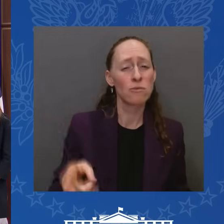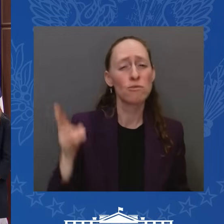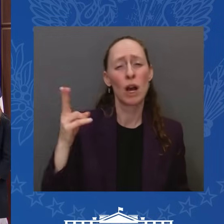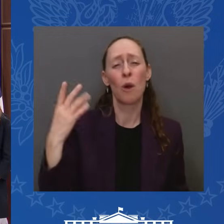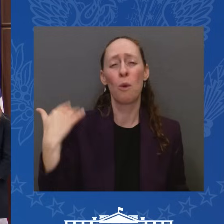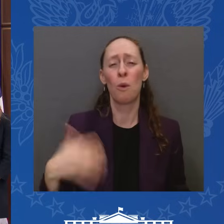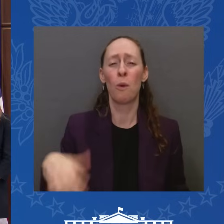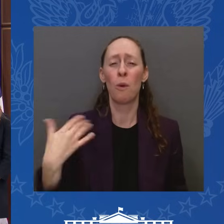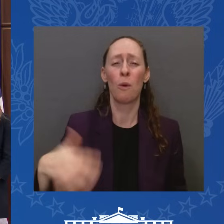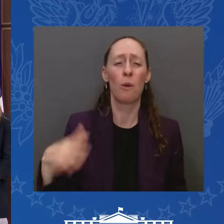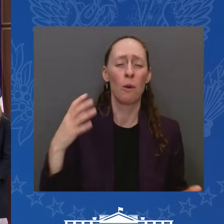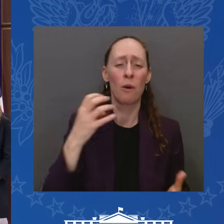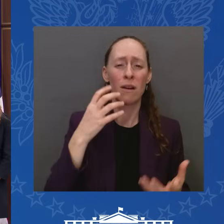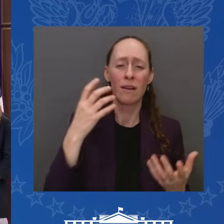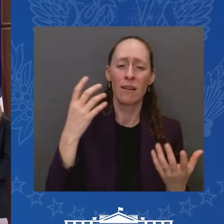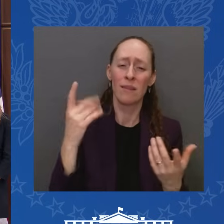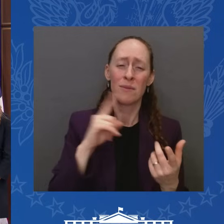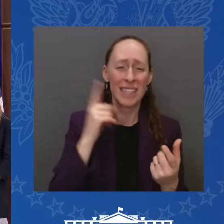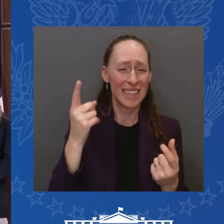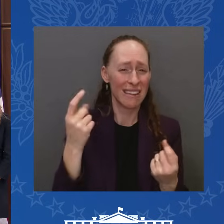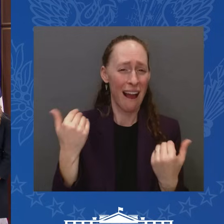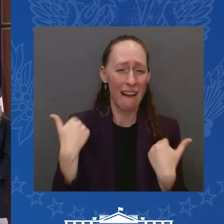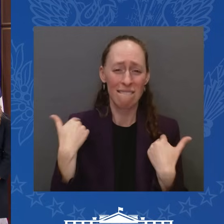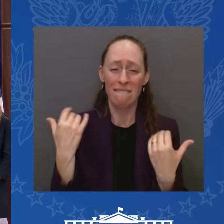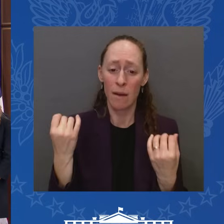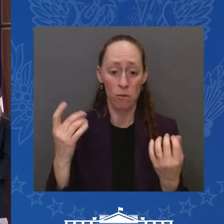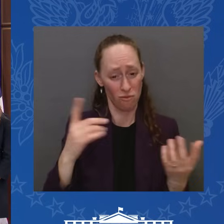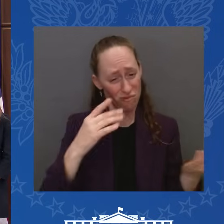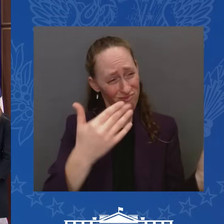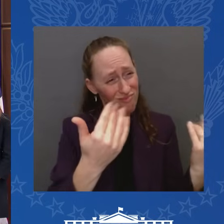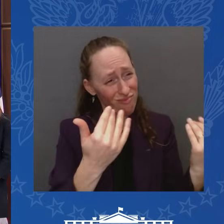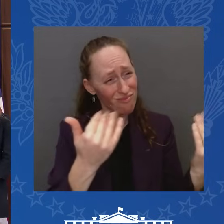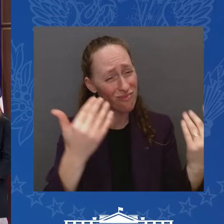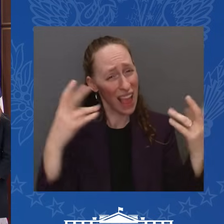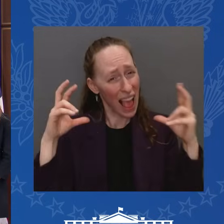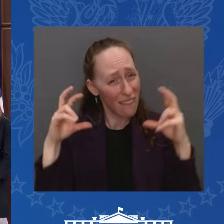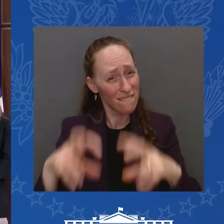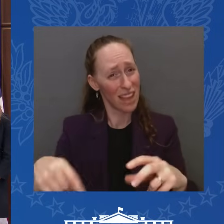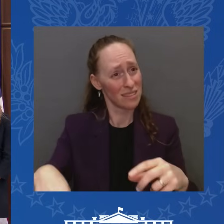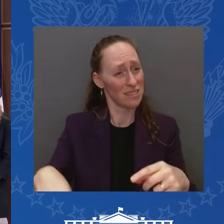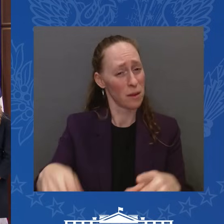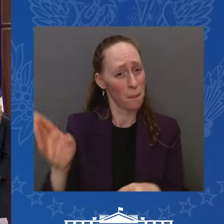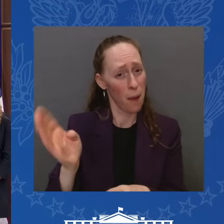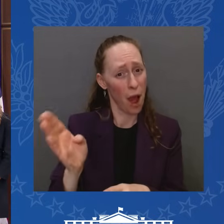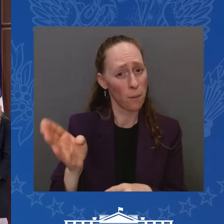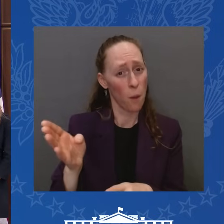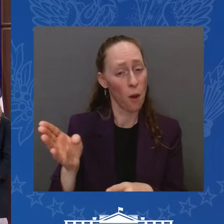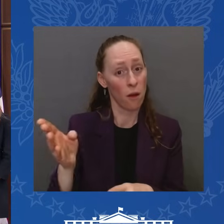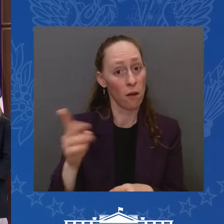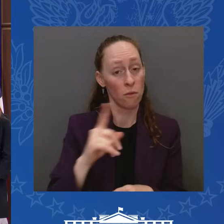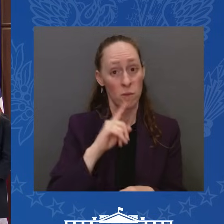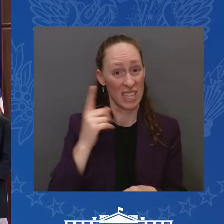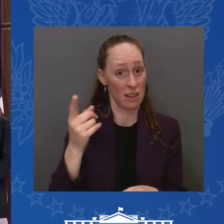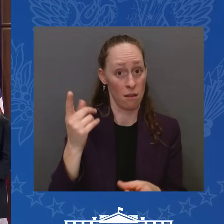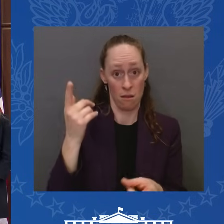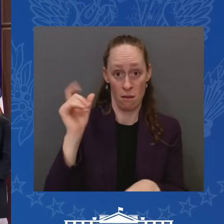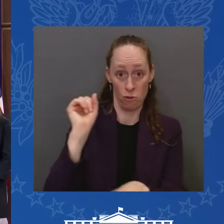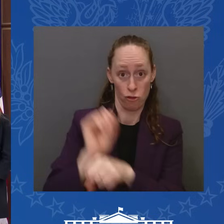that can spark local economies. They just need the right support to leverage those possibilities.